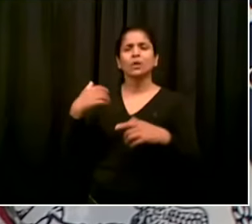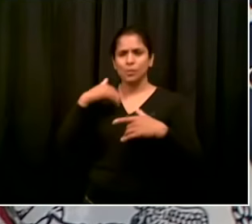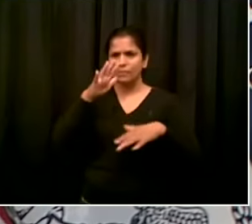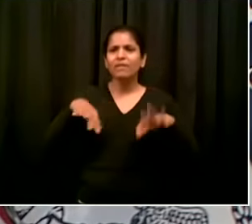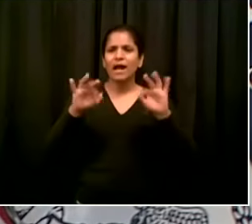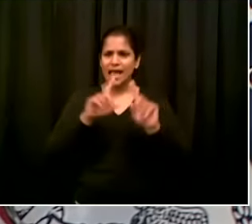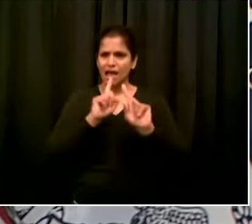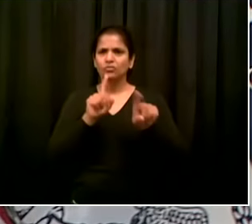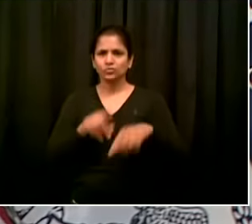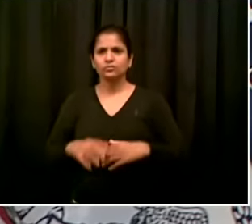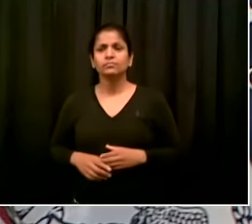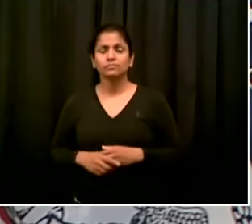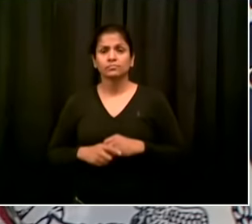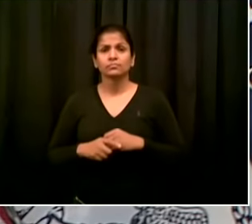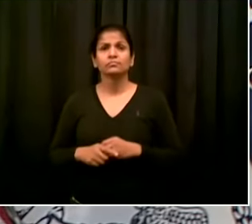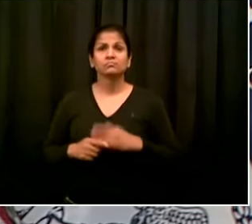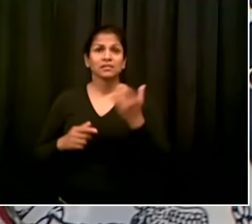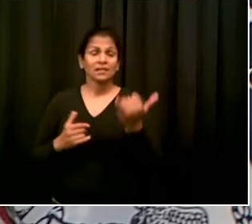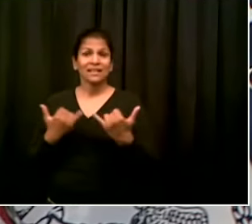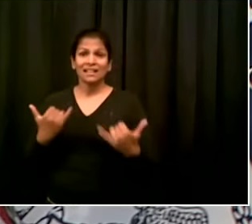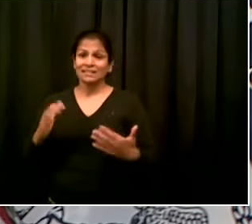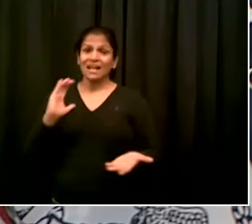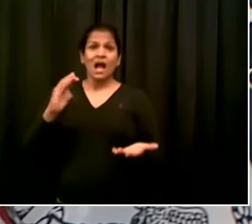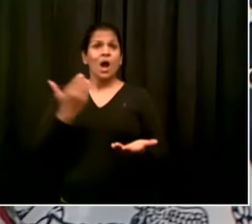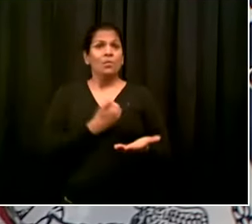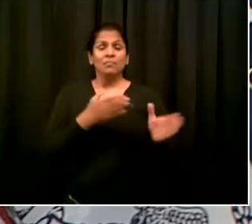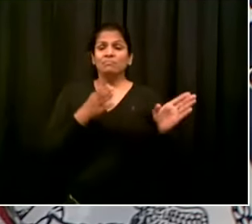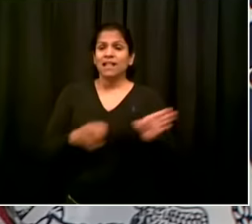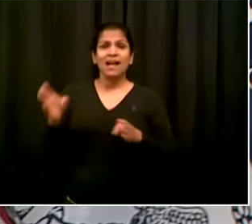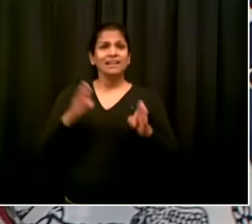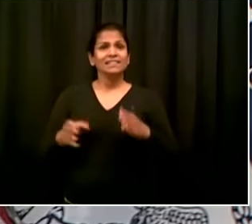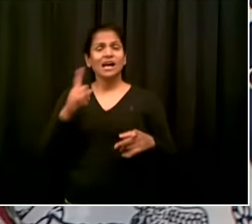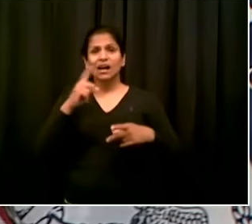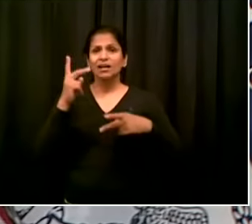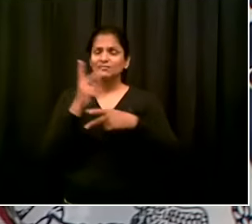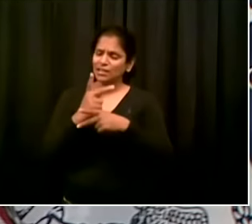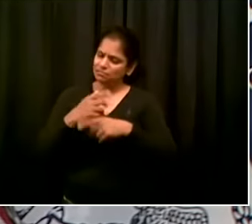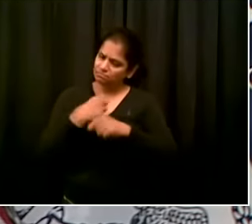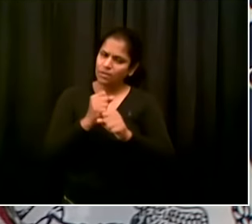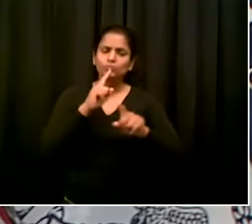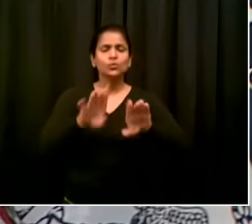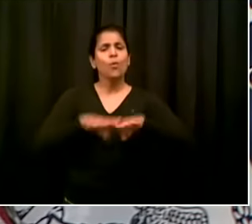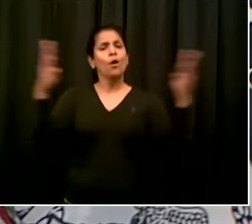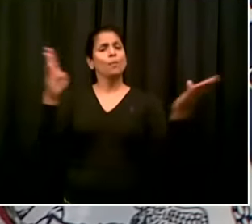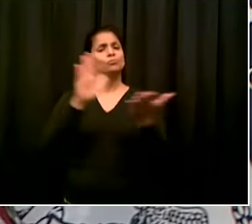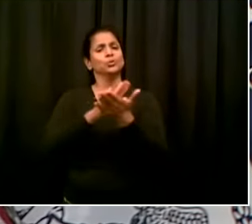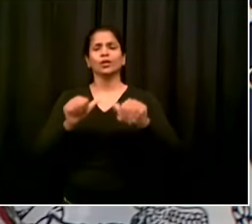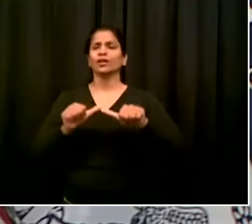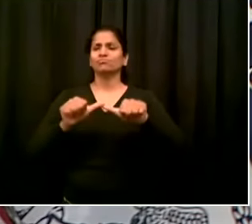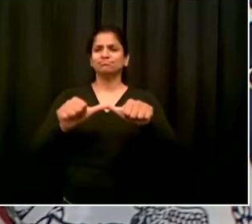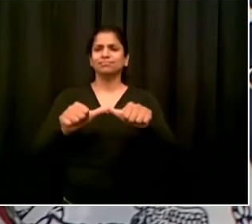FOR EACH SCHOOL. THERE WILL BE